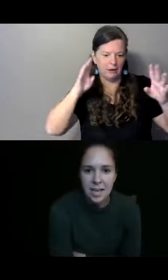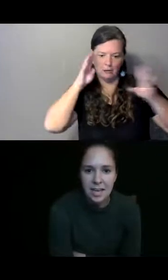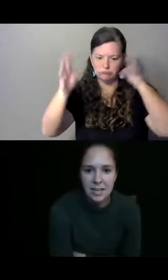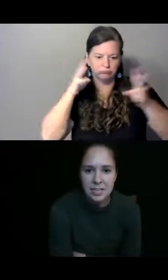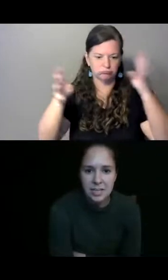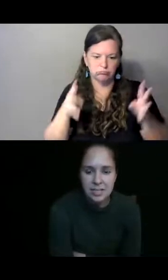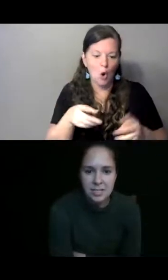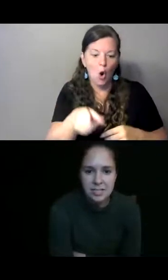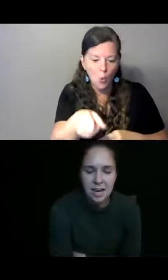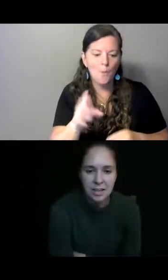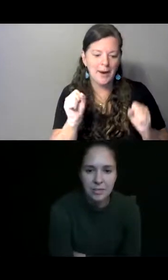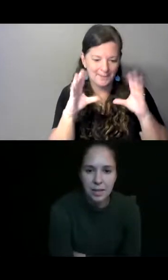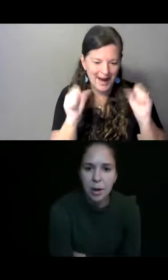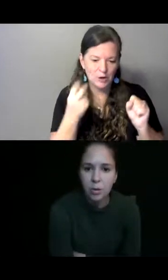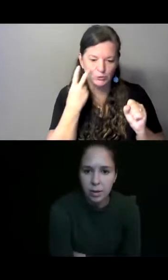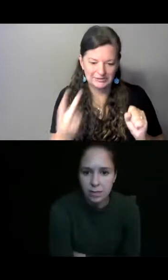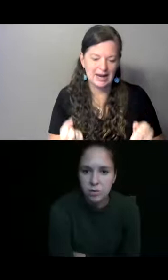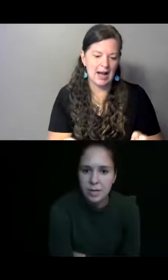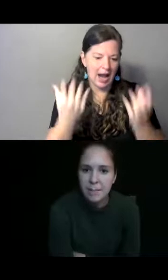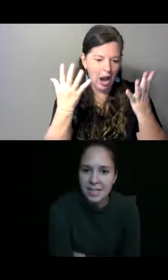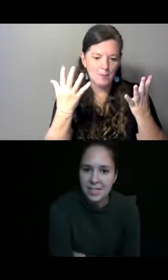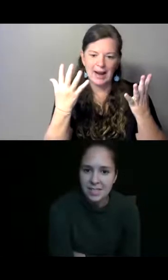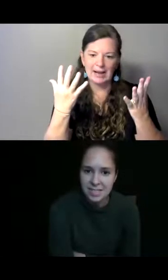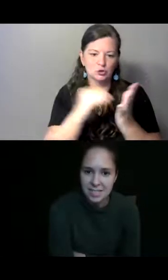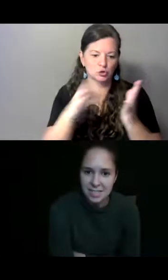and it's kind of like a poem.